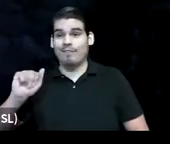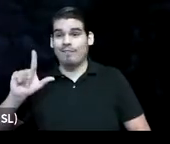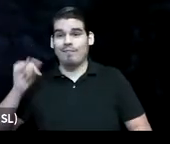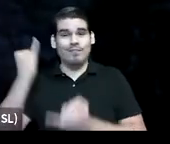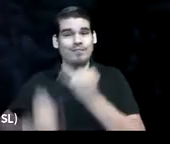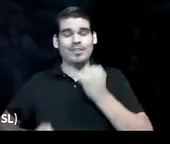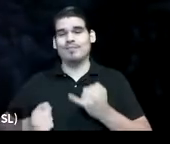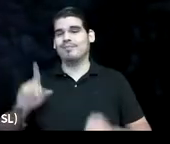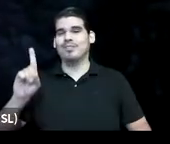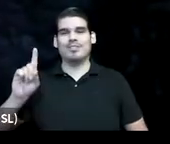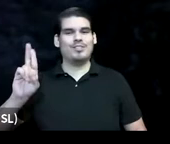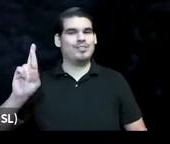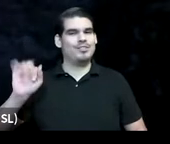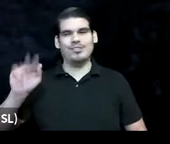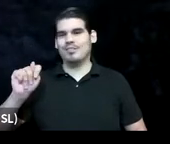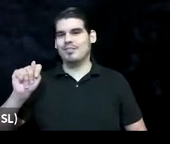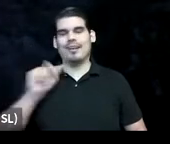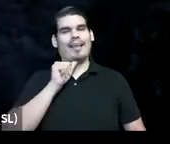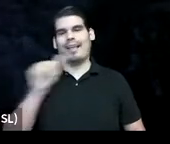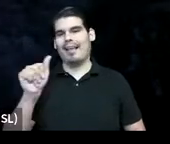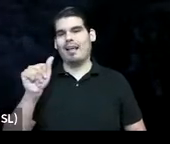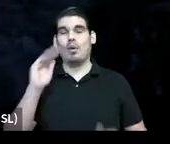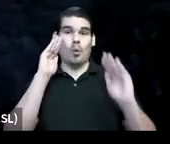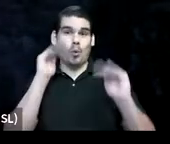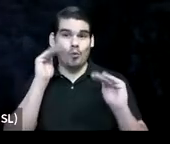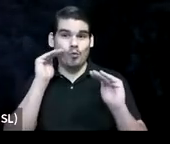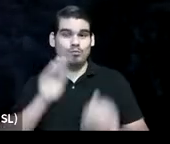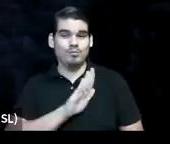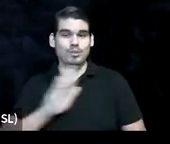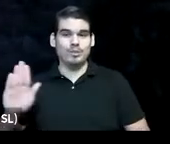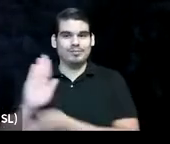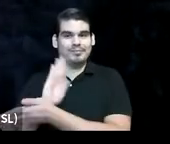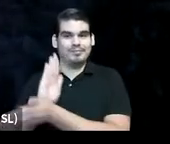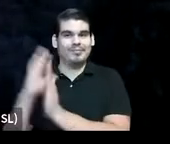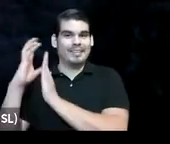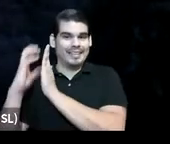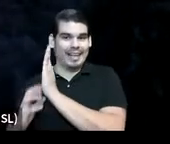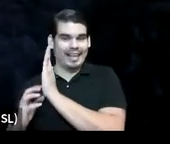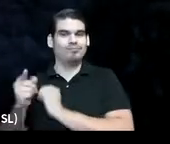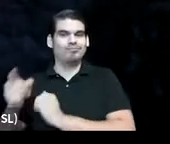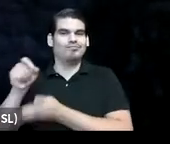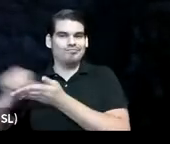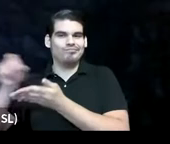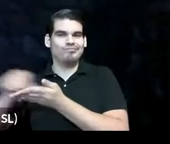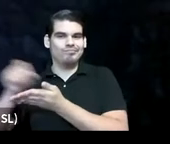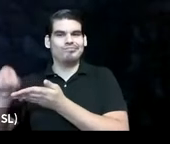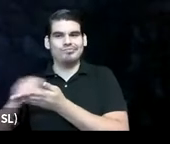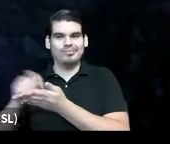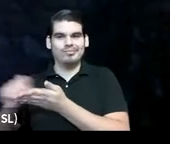So these are just kind of some summary notes to think about. Once you've written your first draft checklist. The things you should make sure that you have